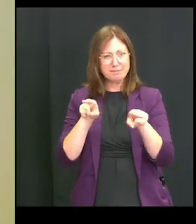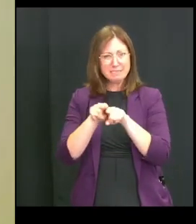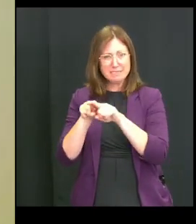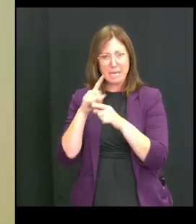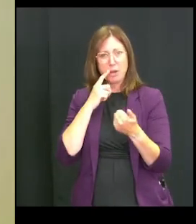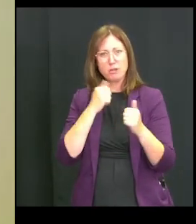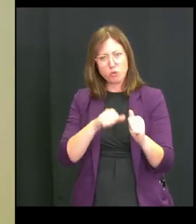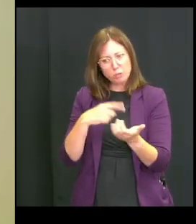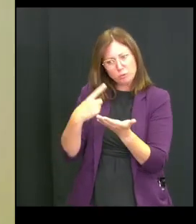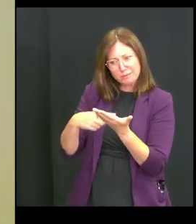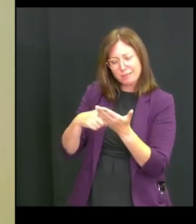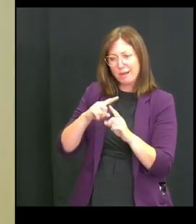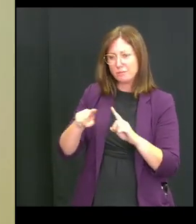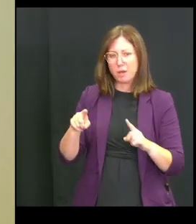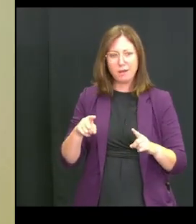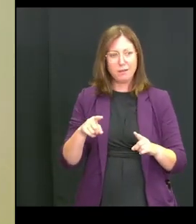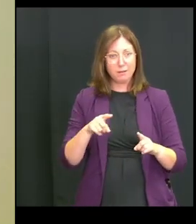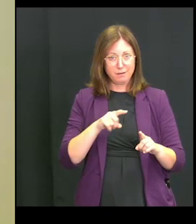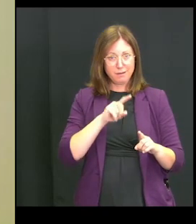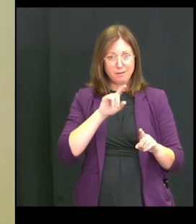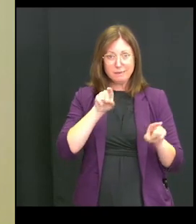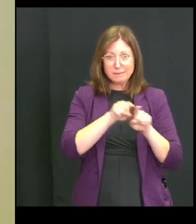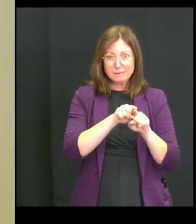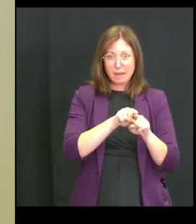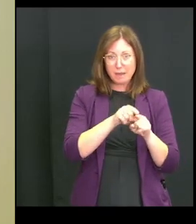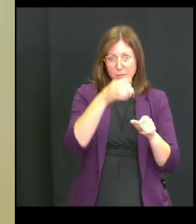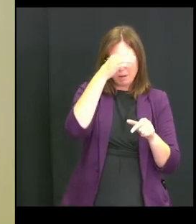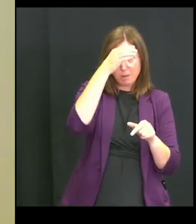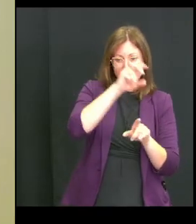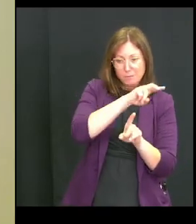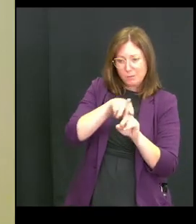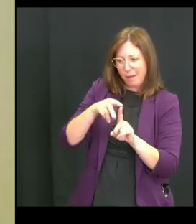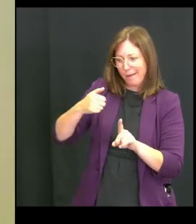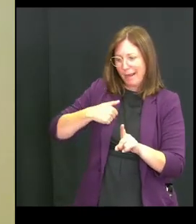but there really was no Canadian evidence, and now we have it.